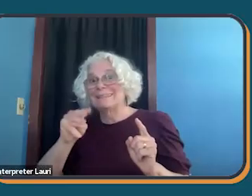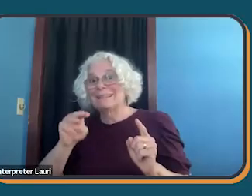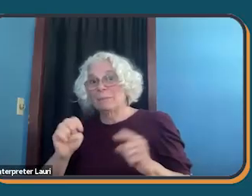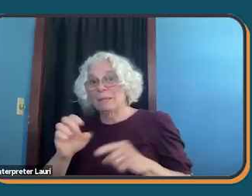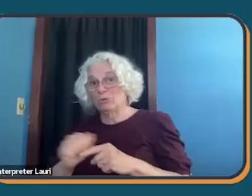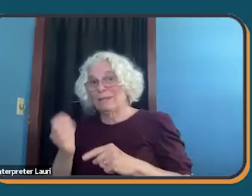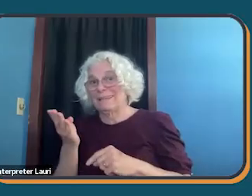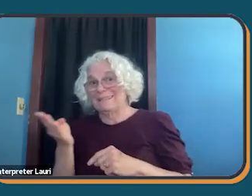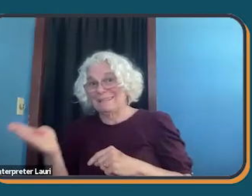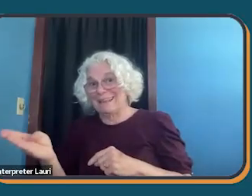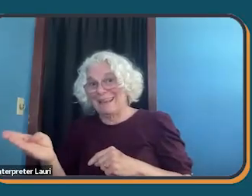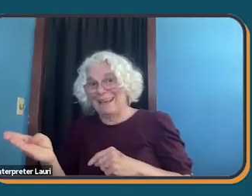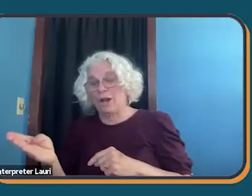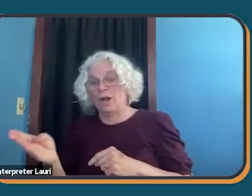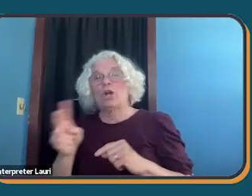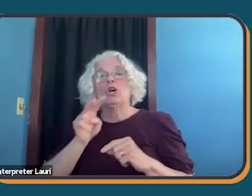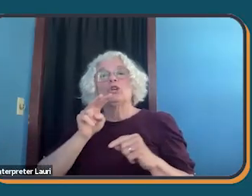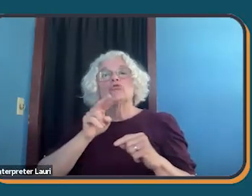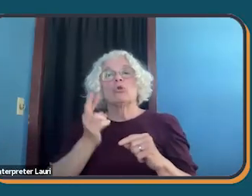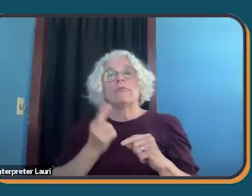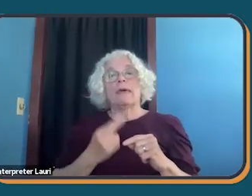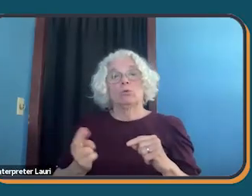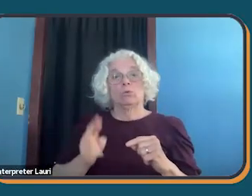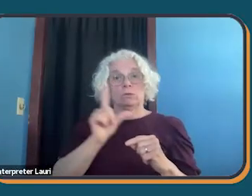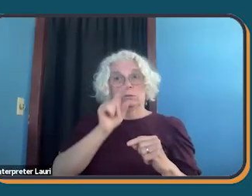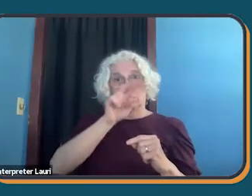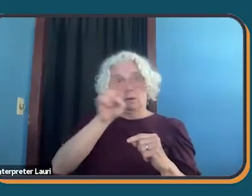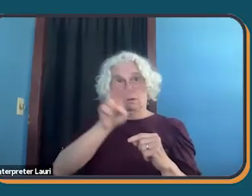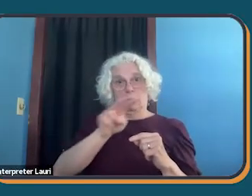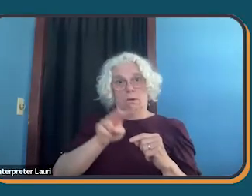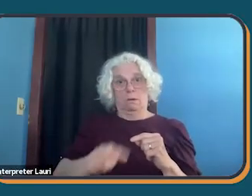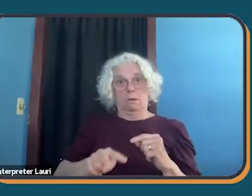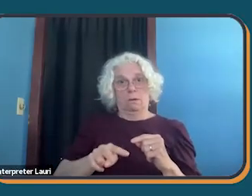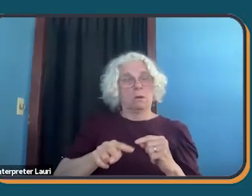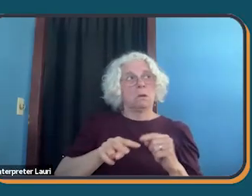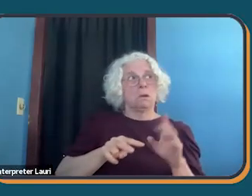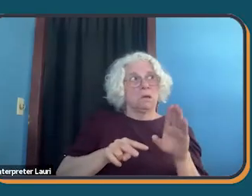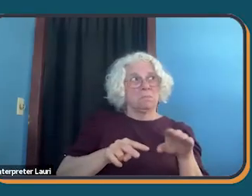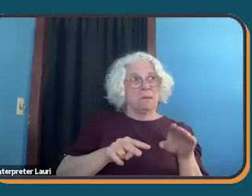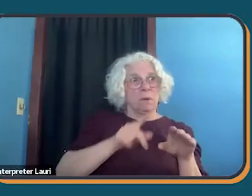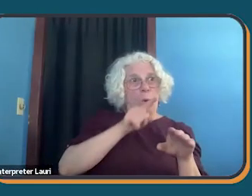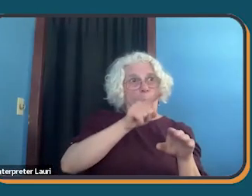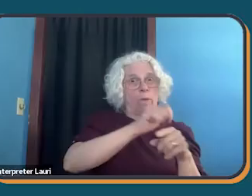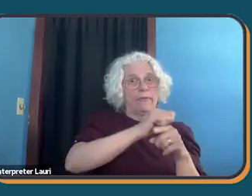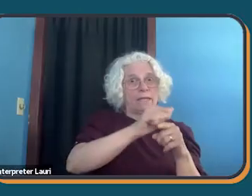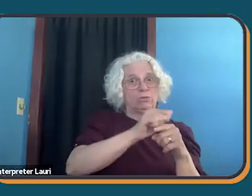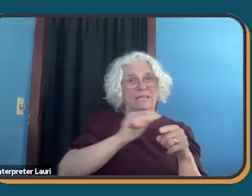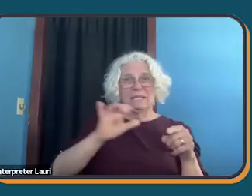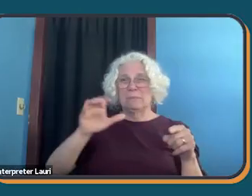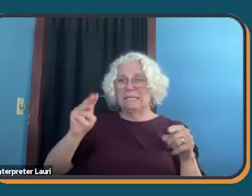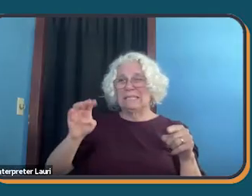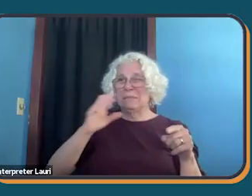so we really encourage you to go check out our resource library and look into the trainings that exist even if you don't get credit for them,